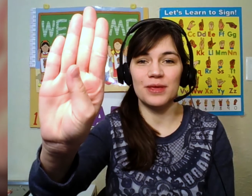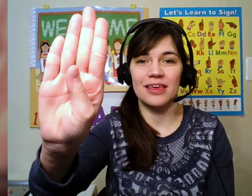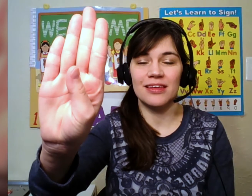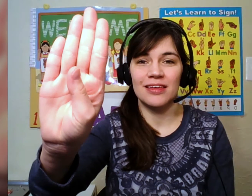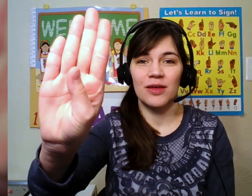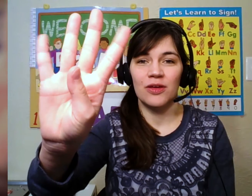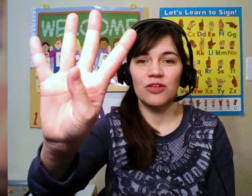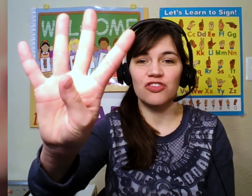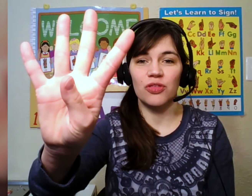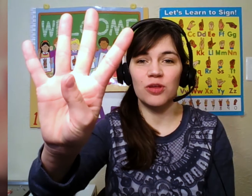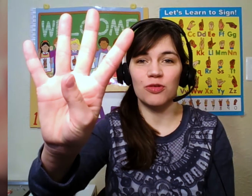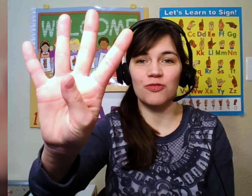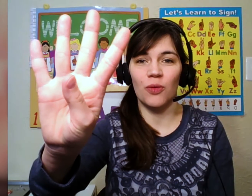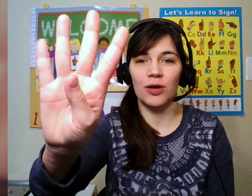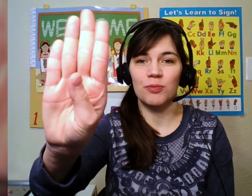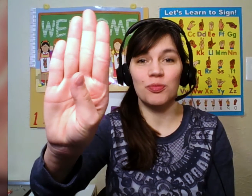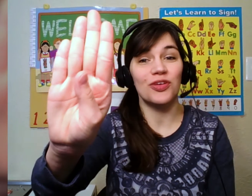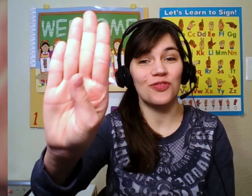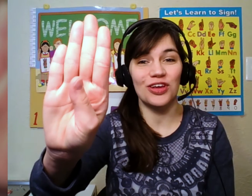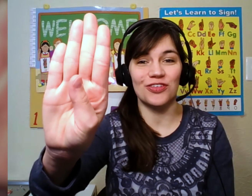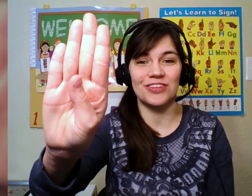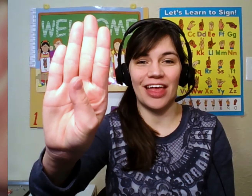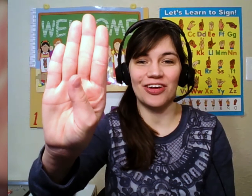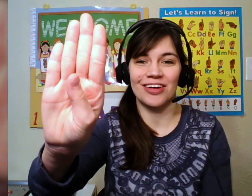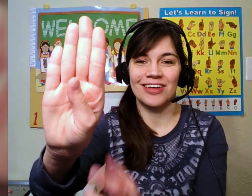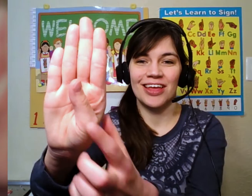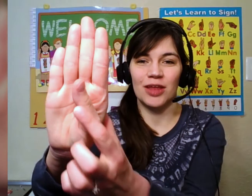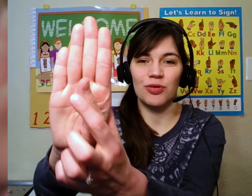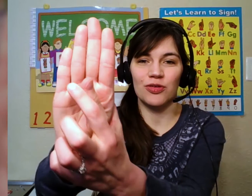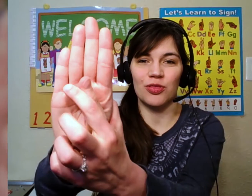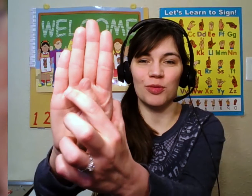the letter B, show the number four but put your fingers together and put your